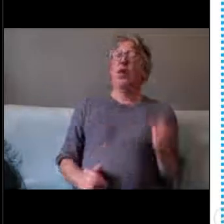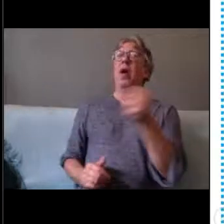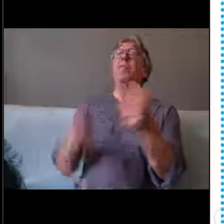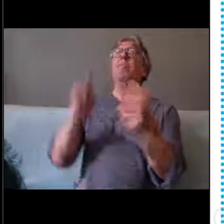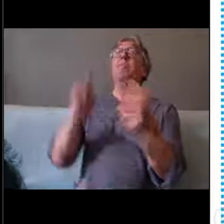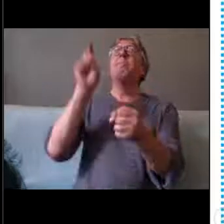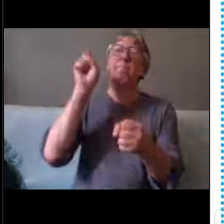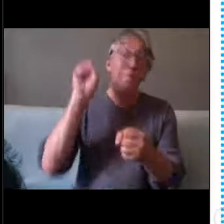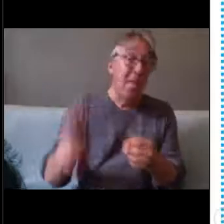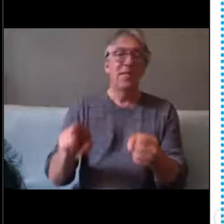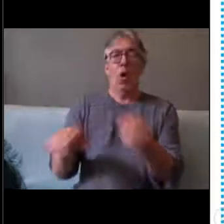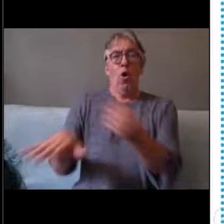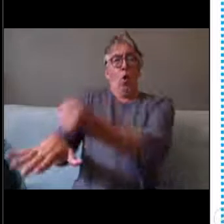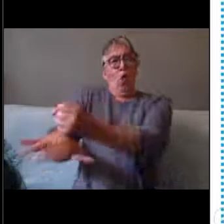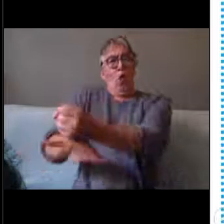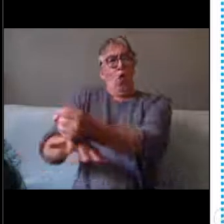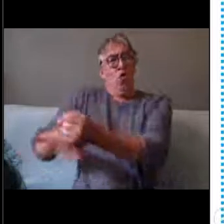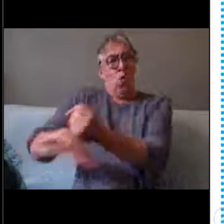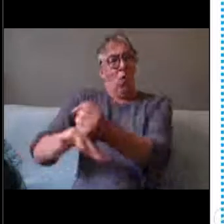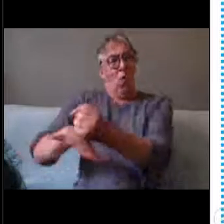at local level and the work is sustainable.